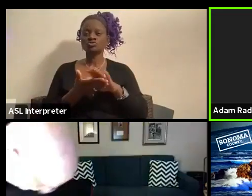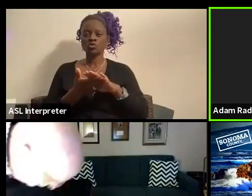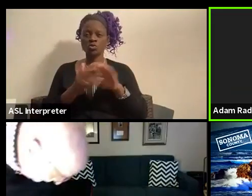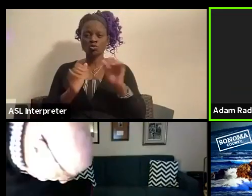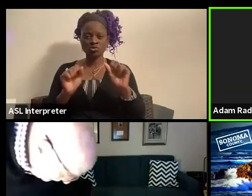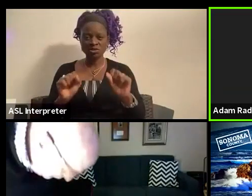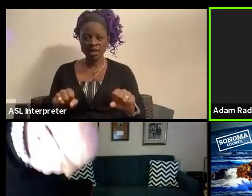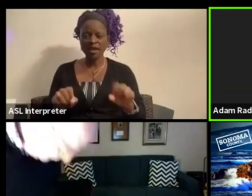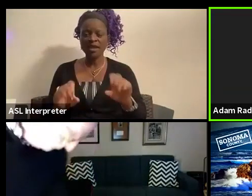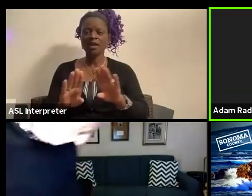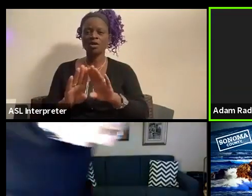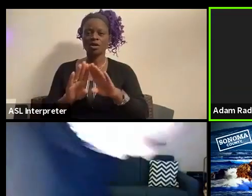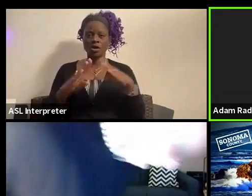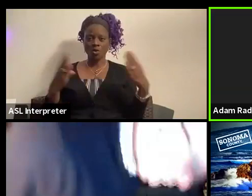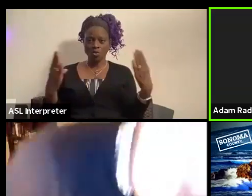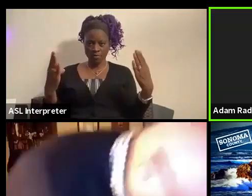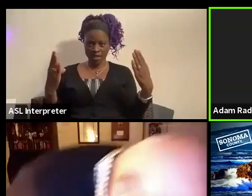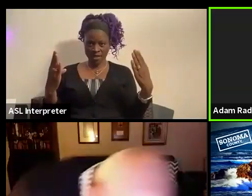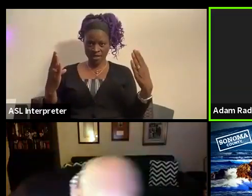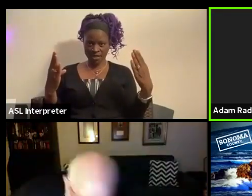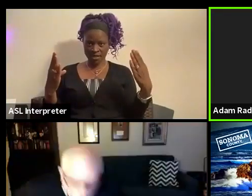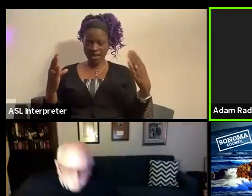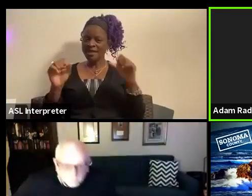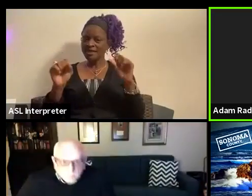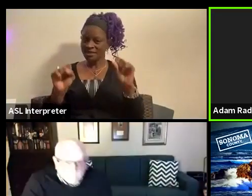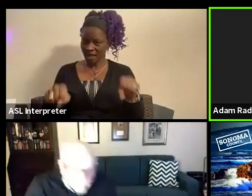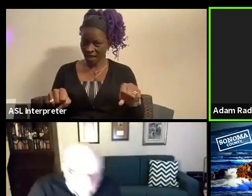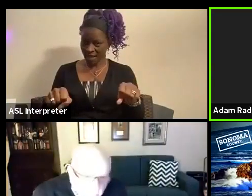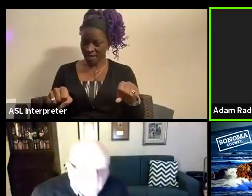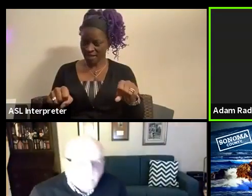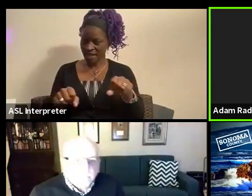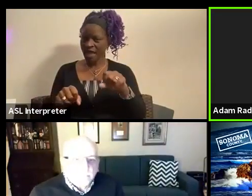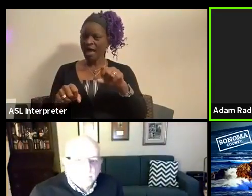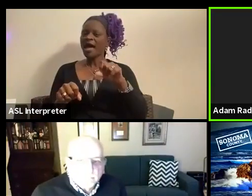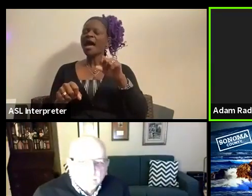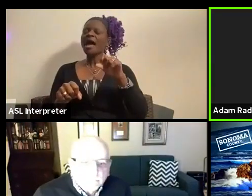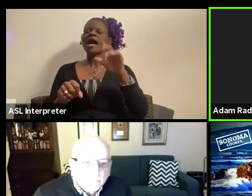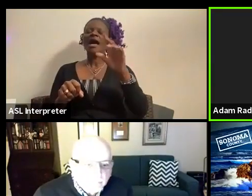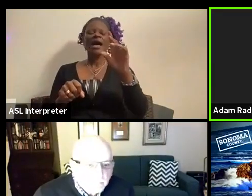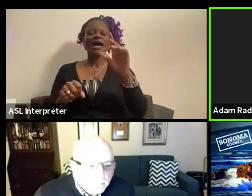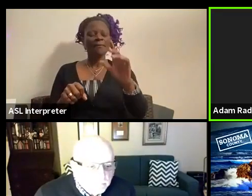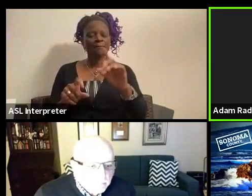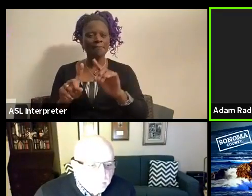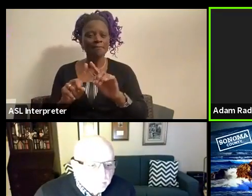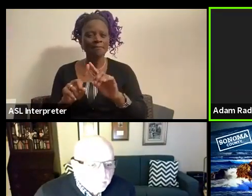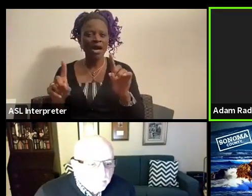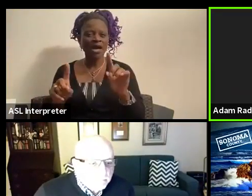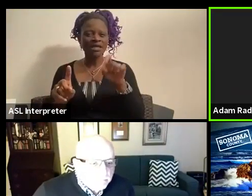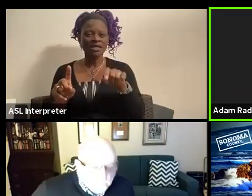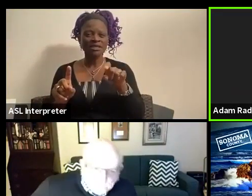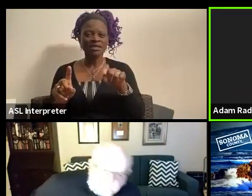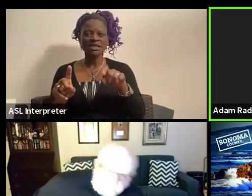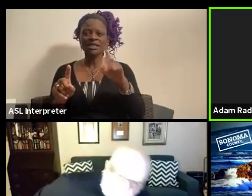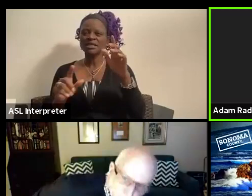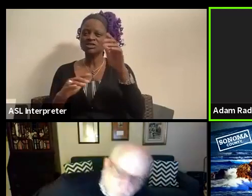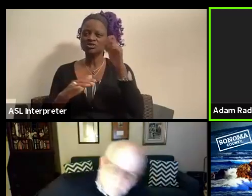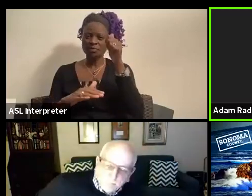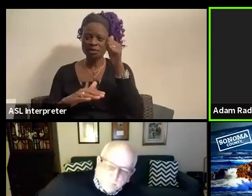as soon as the adjusted case rate falls below twenty five per one hundred thousand